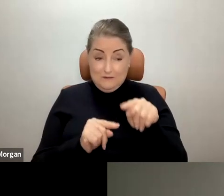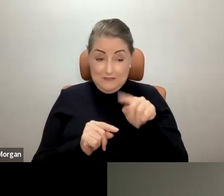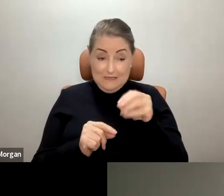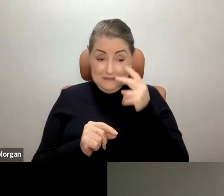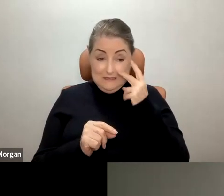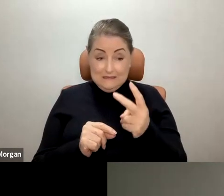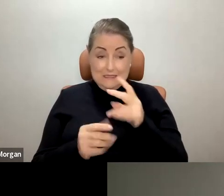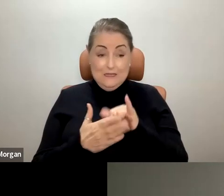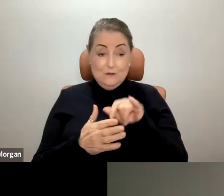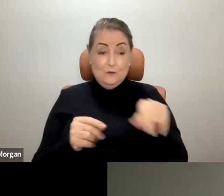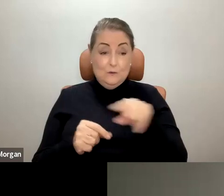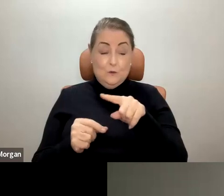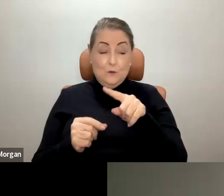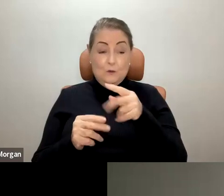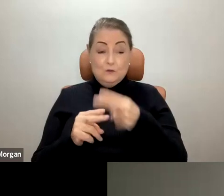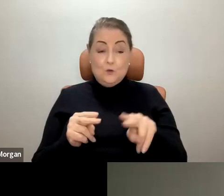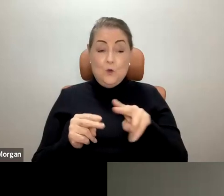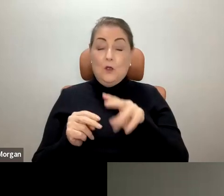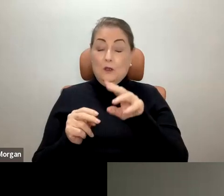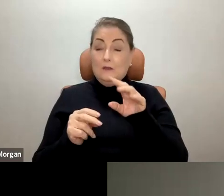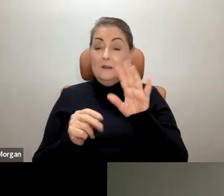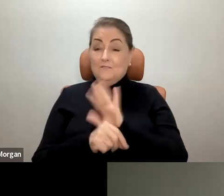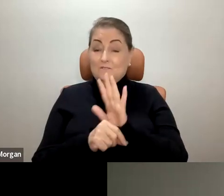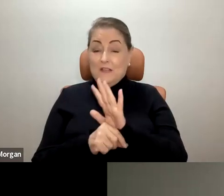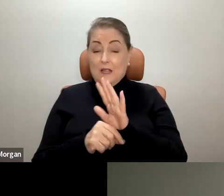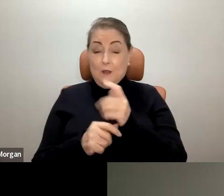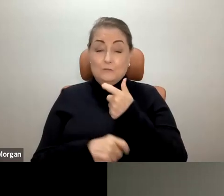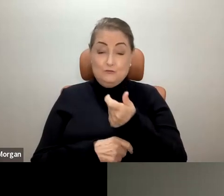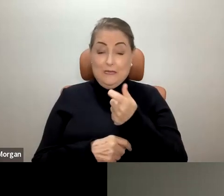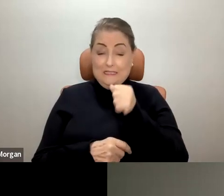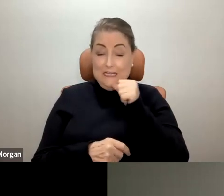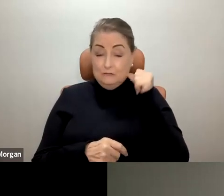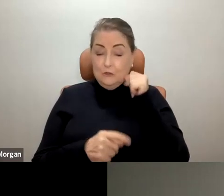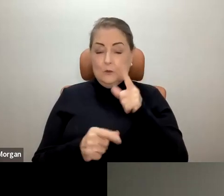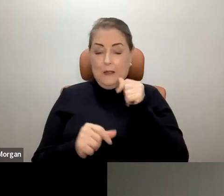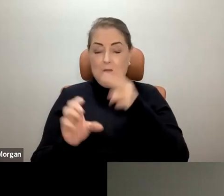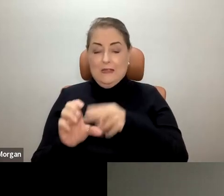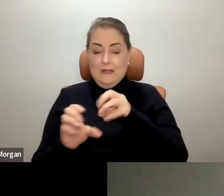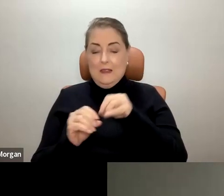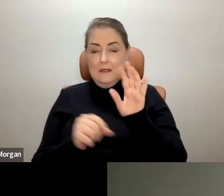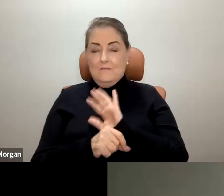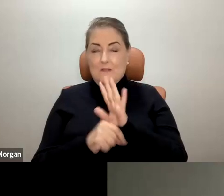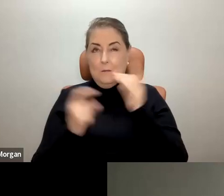couple of the short films that screened yesterday, you can participate in the film festival. I think there are some